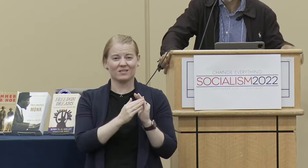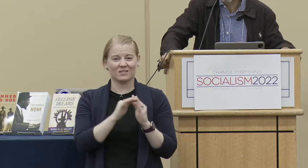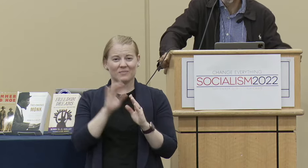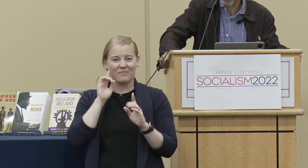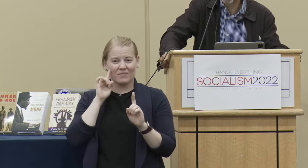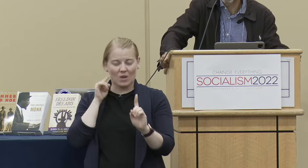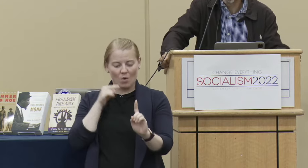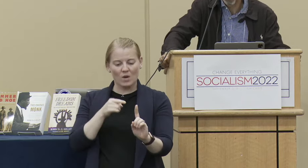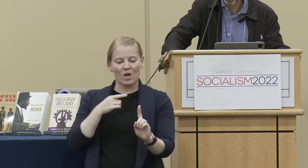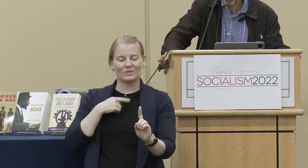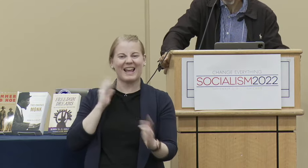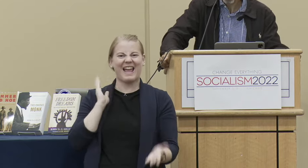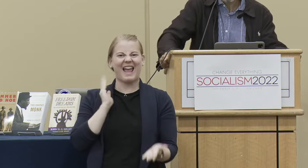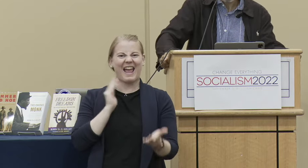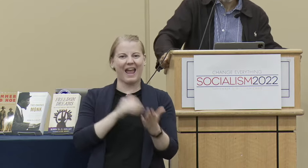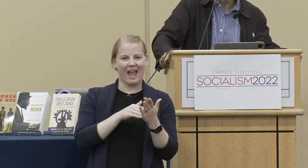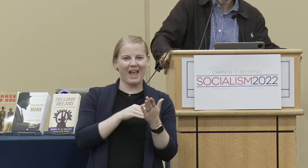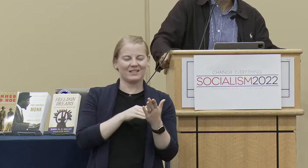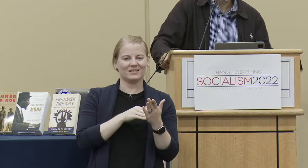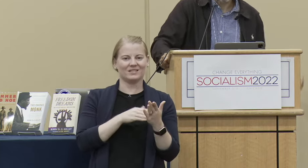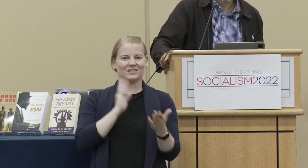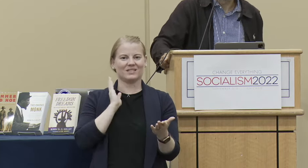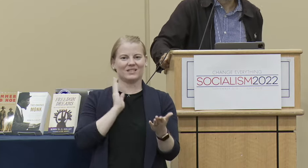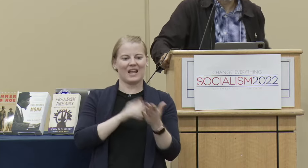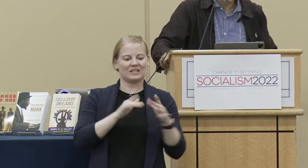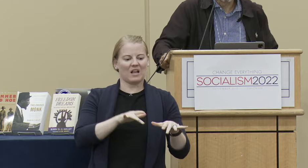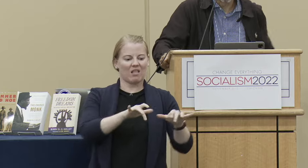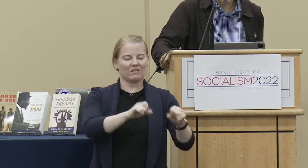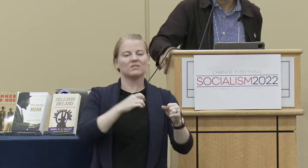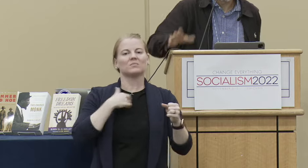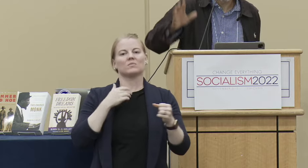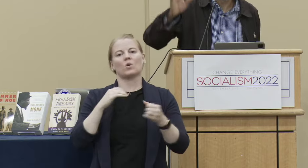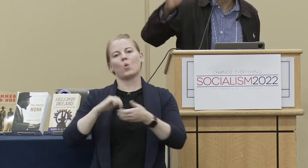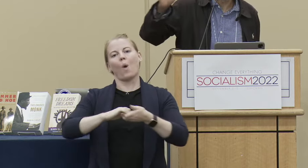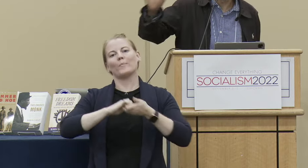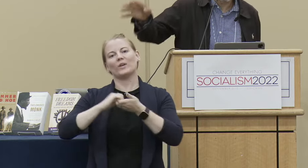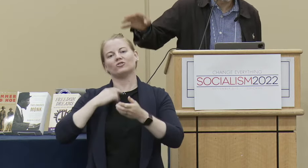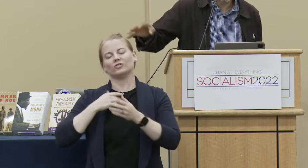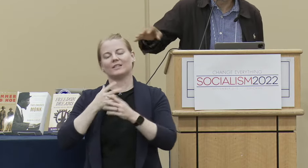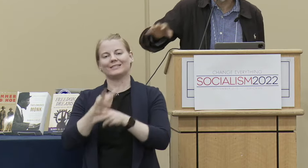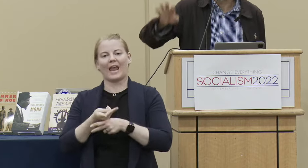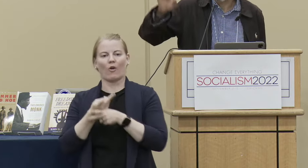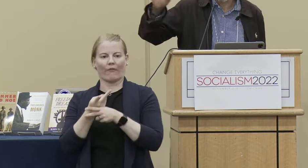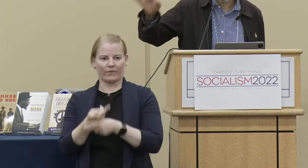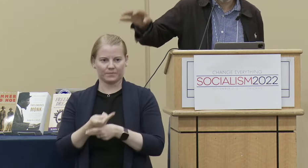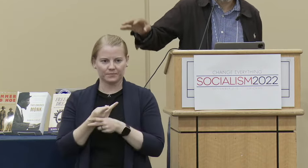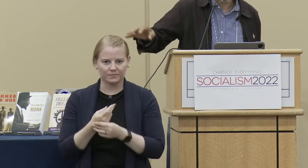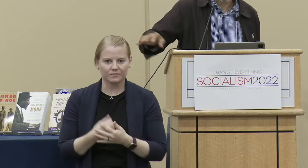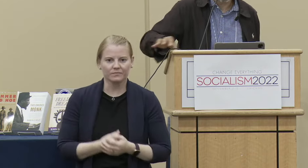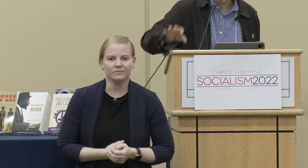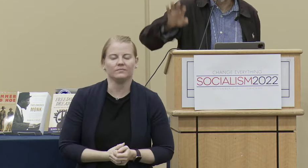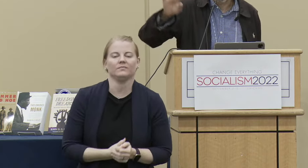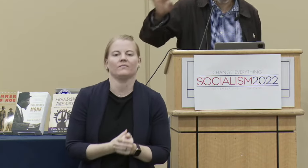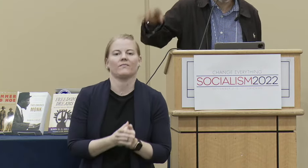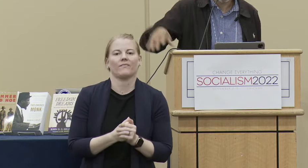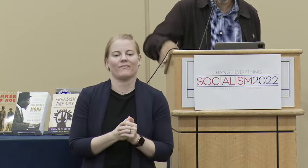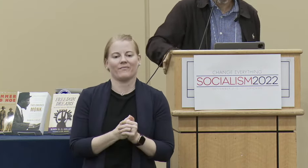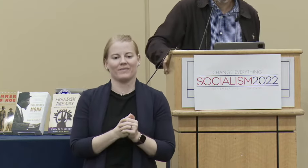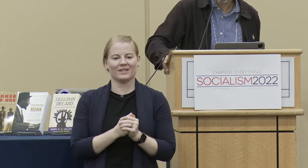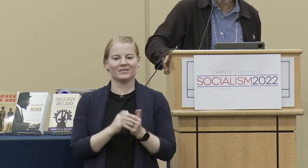cooperation, and care. Remember, after that session,